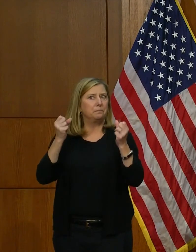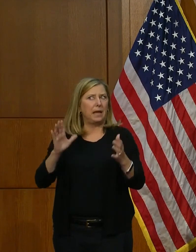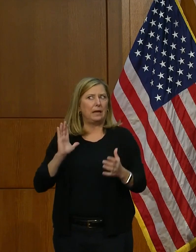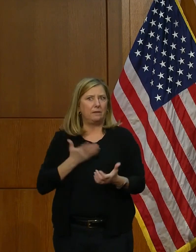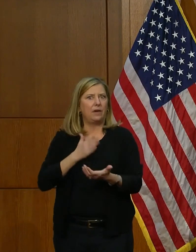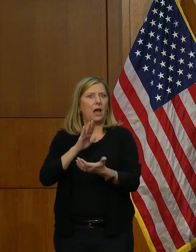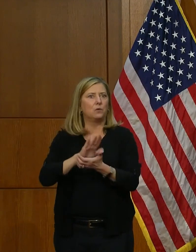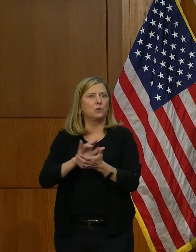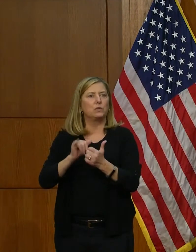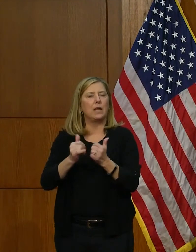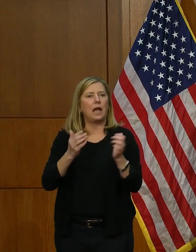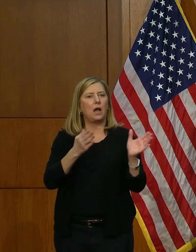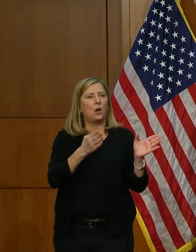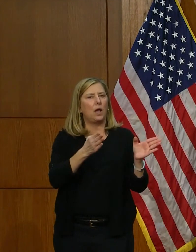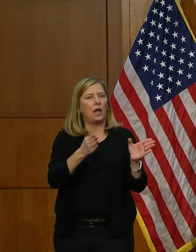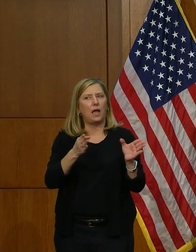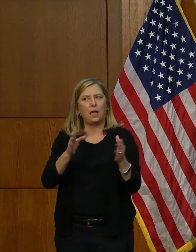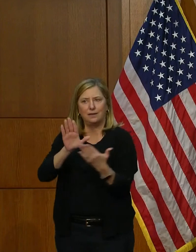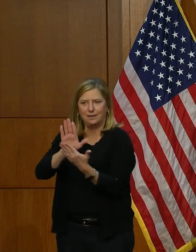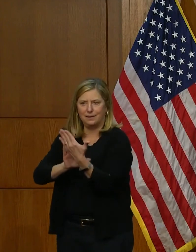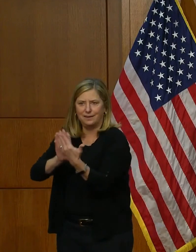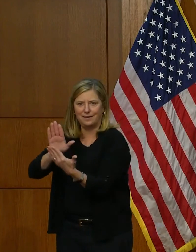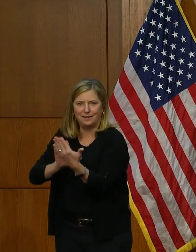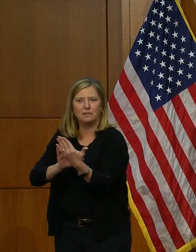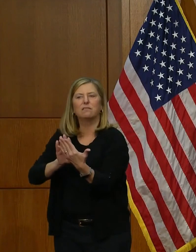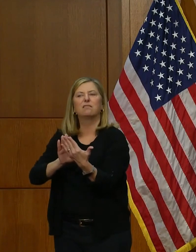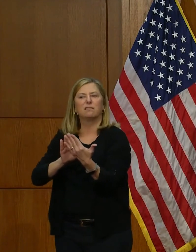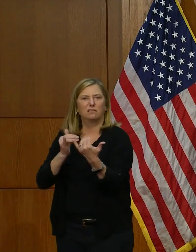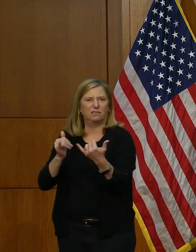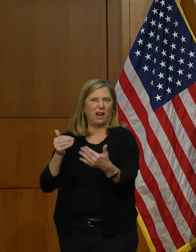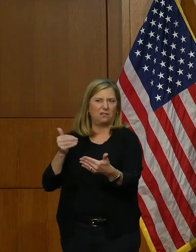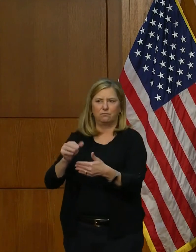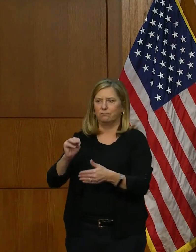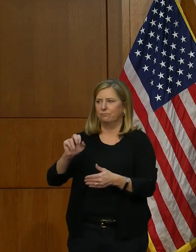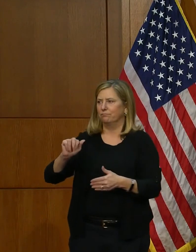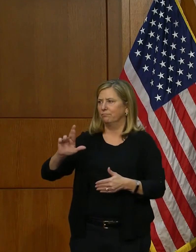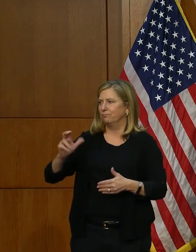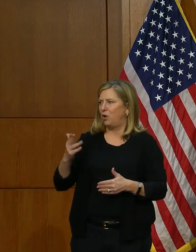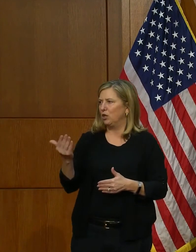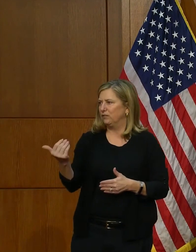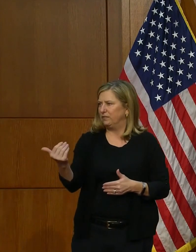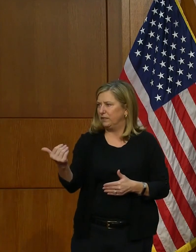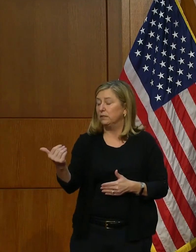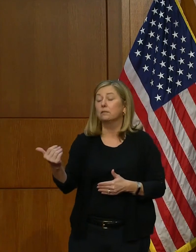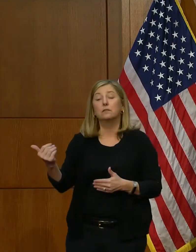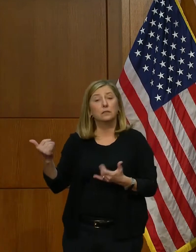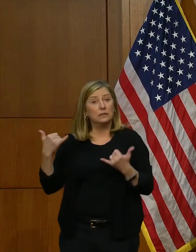SEEN A SIGNIFICANT NUMBER OF OUR OUR SCHOOLS MOVING TOWARDS